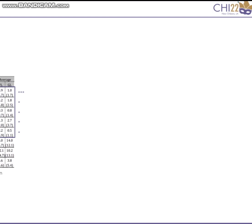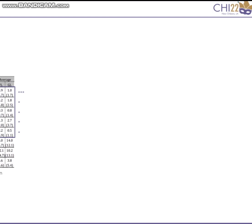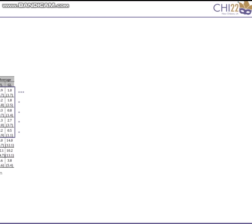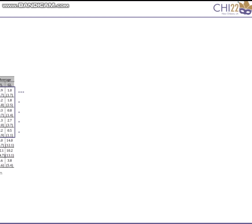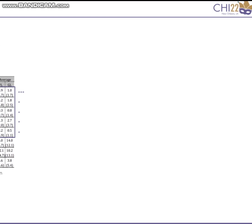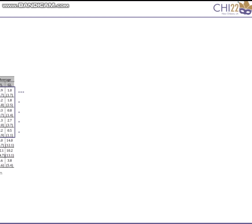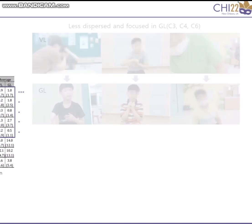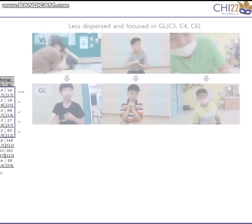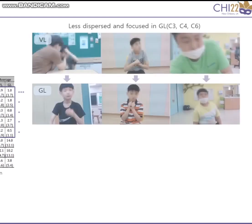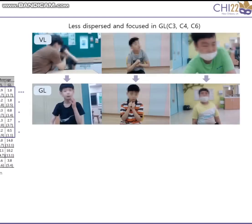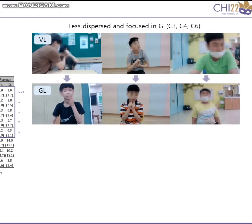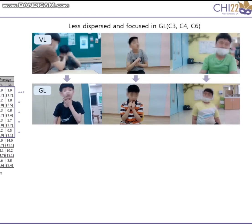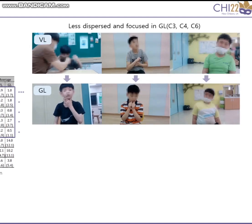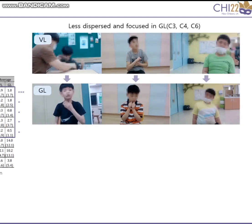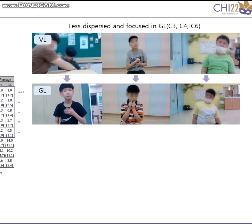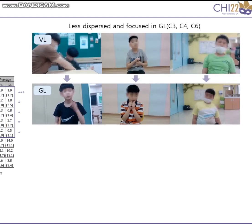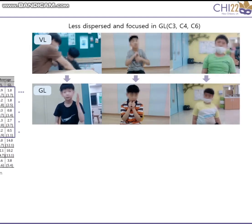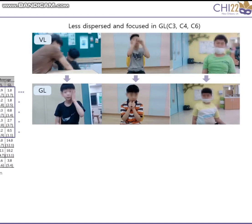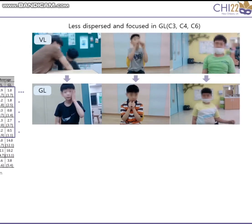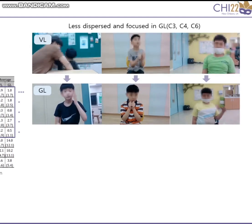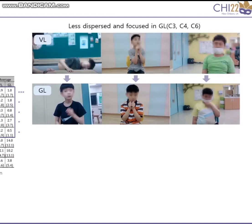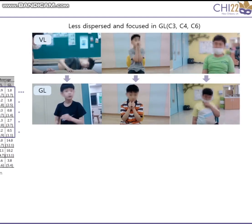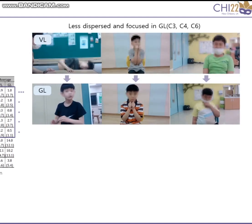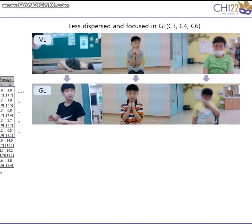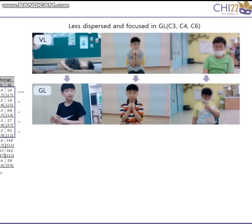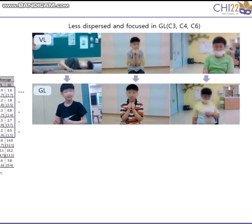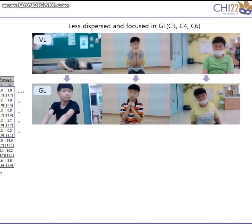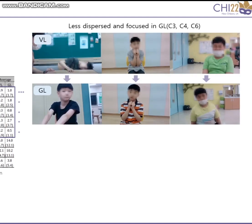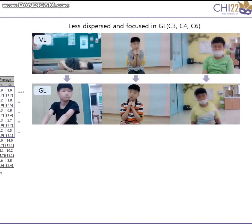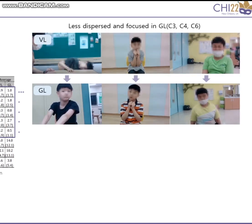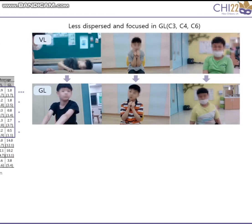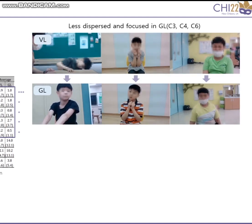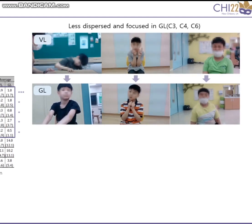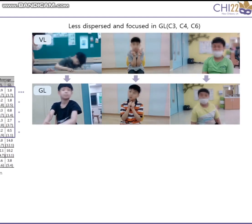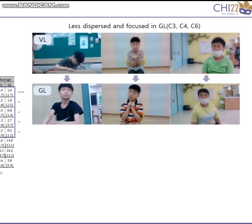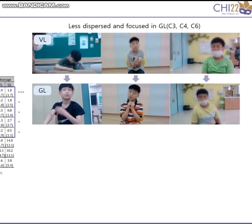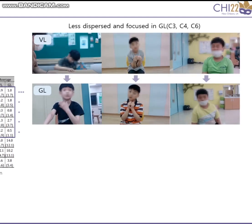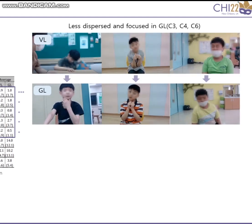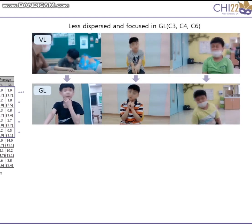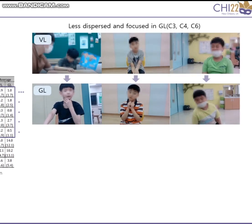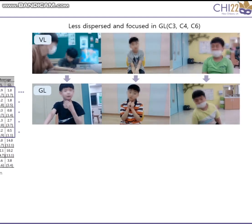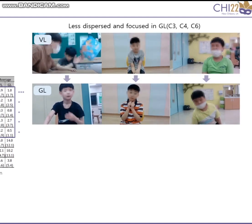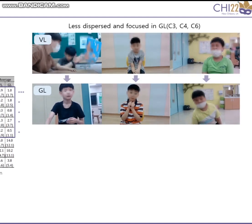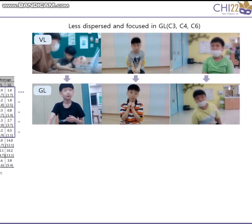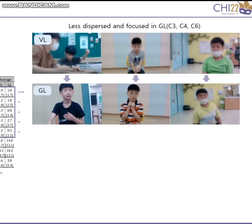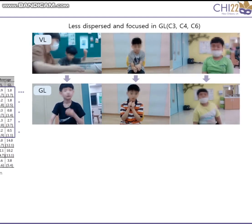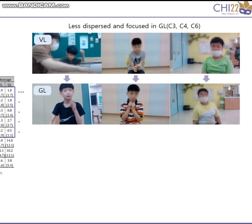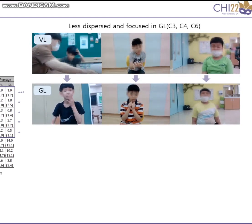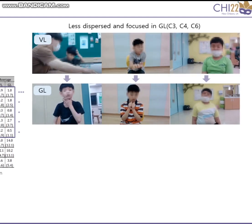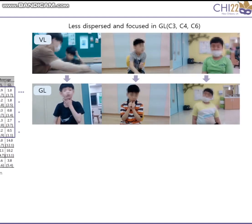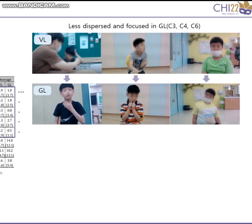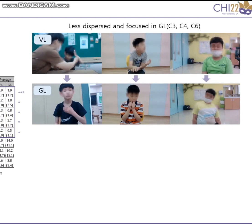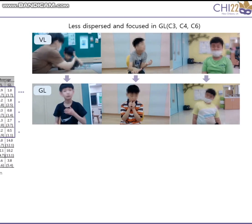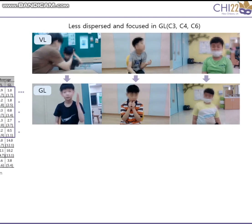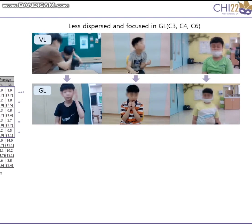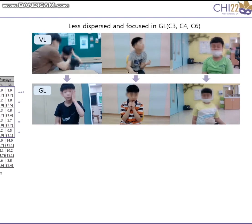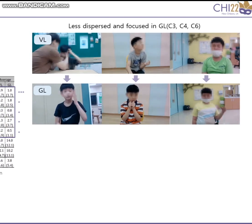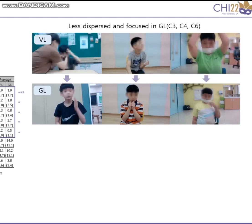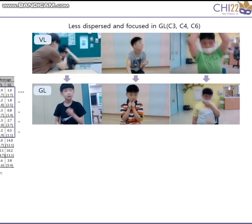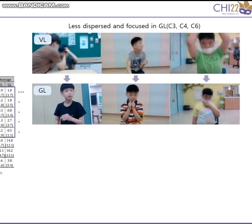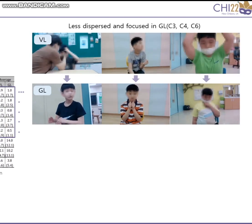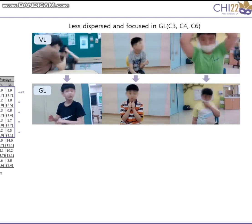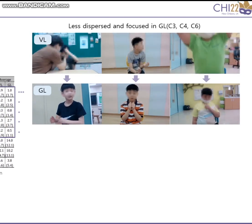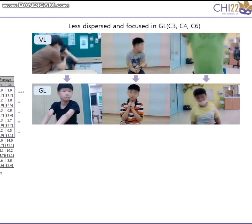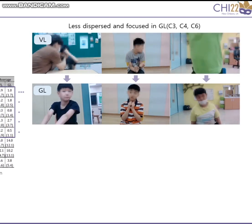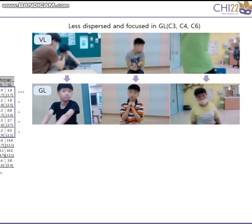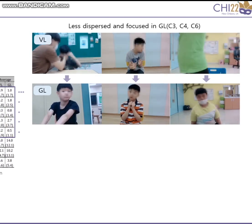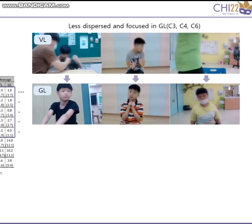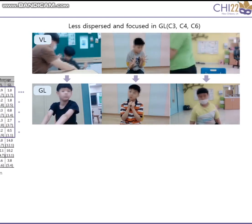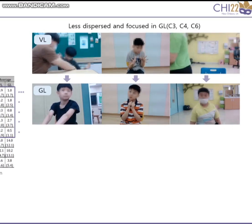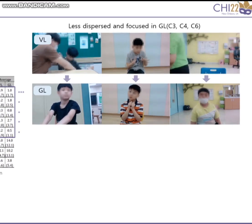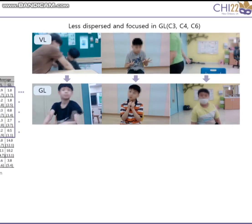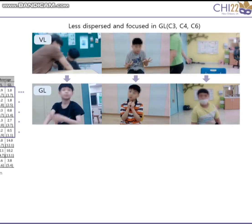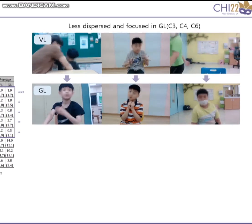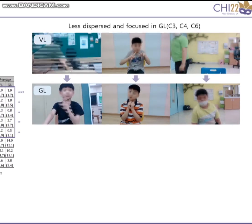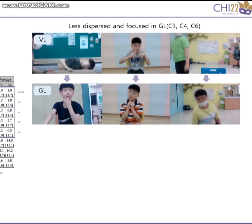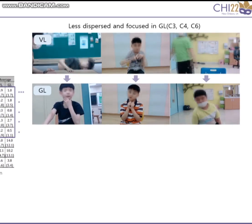As shown in the presentation, children showed higher focus and less distractibility in game learning compared to video learning.